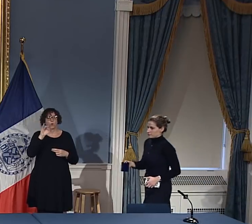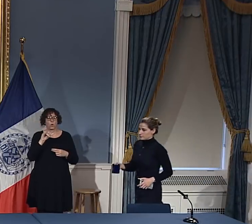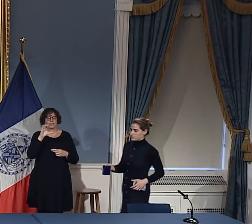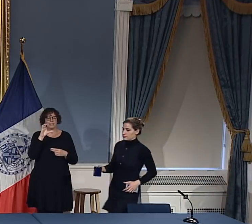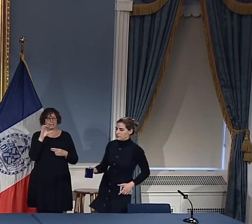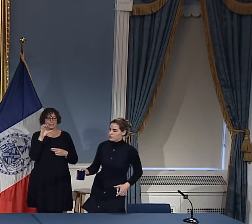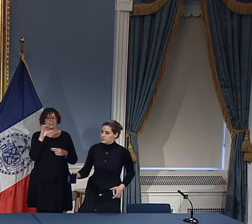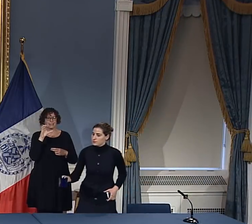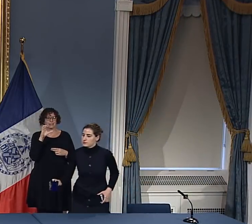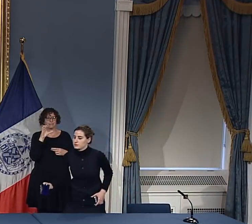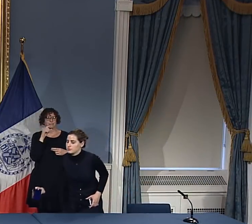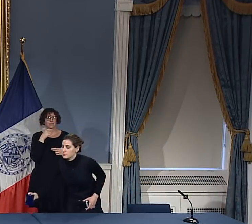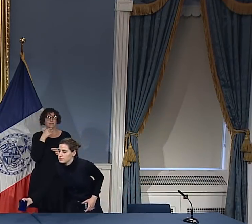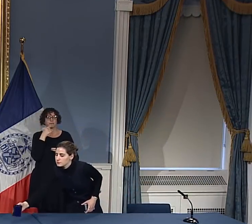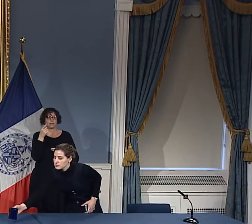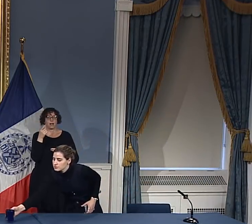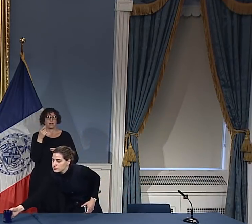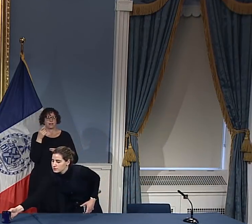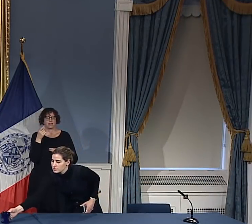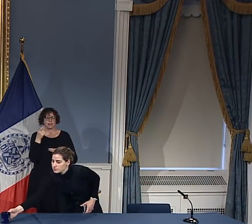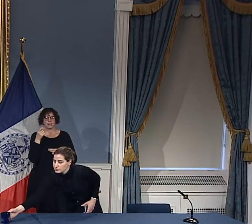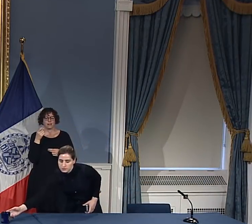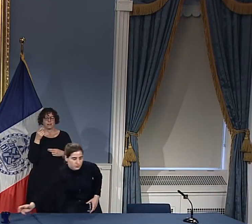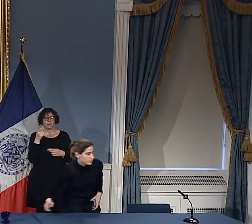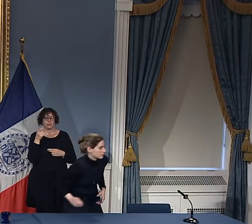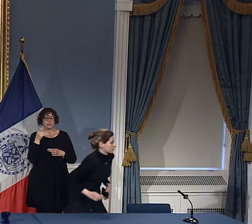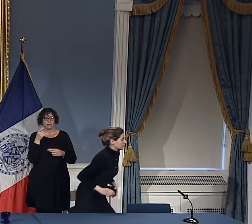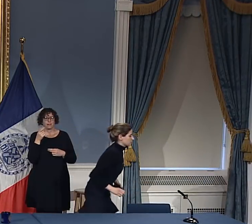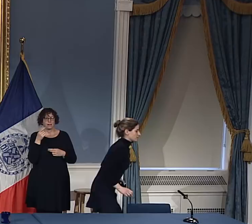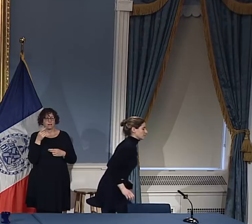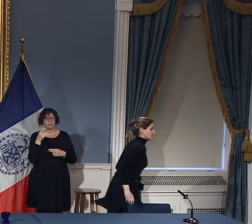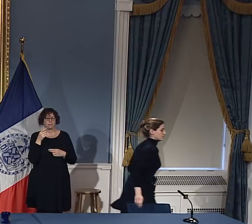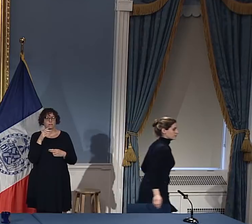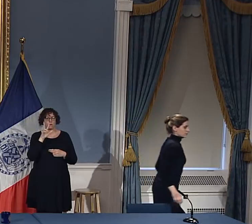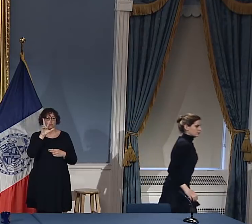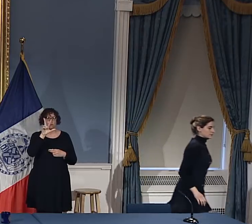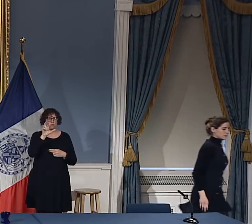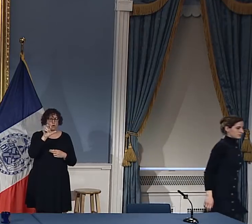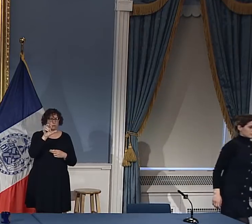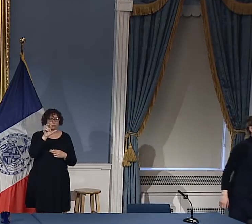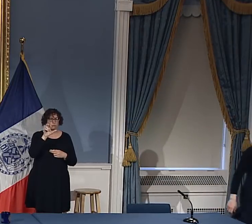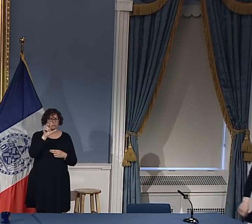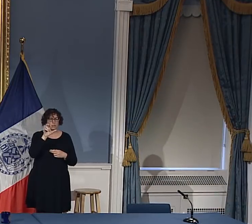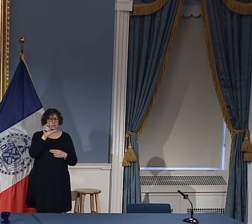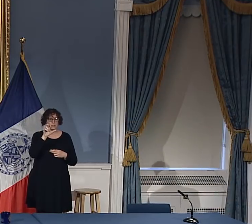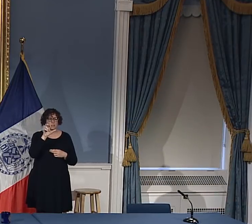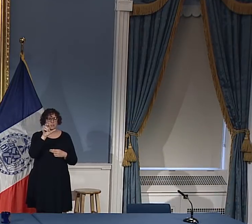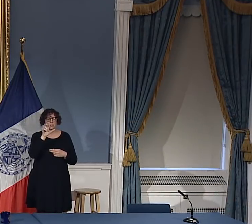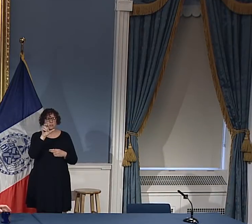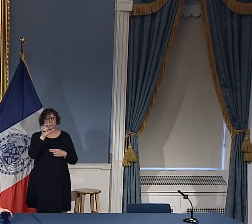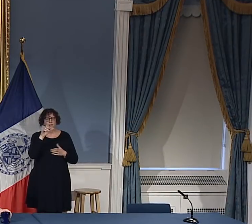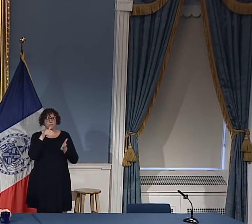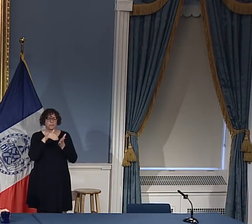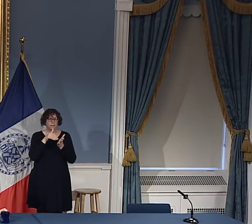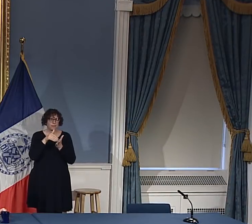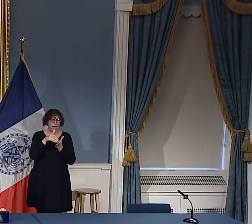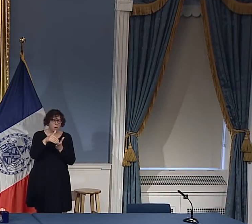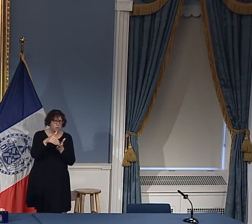ONE IS JUST I KNOW THE CITY HAD SAID THAT THEY -- TERHEAR E 300,000 FAMILIES WHO ARE